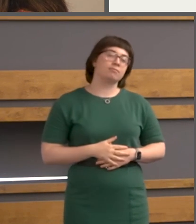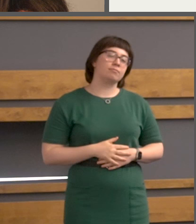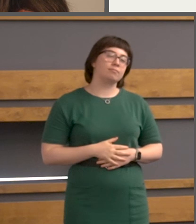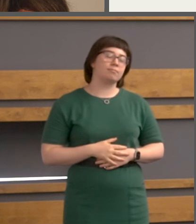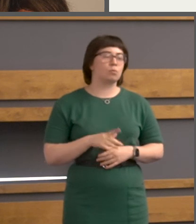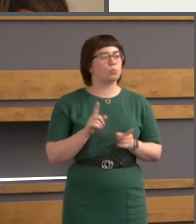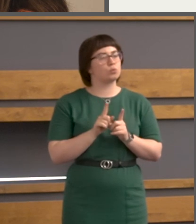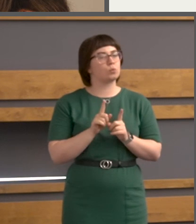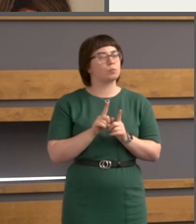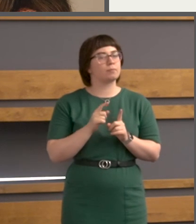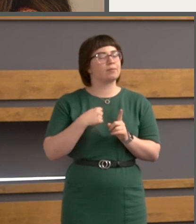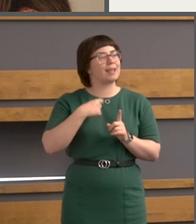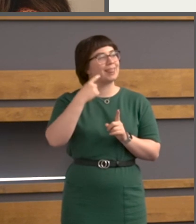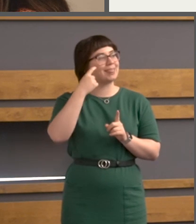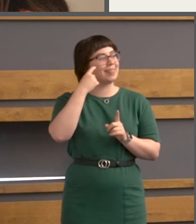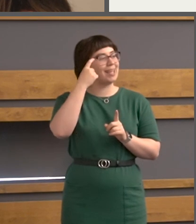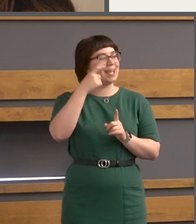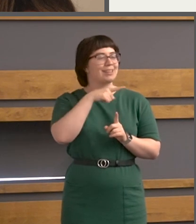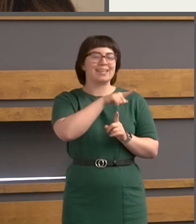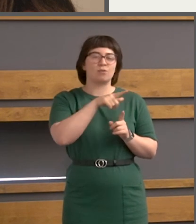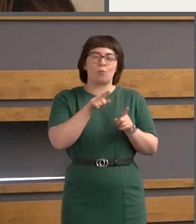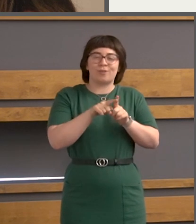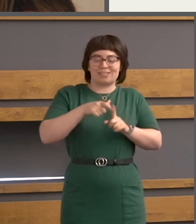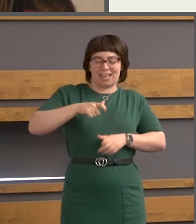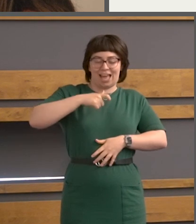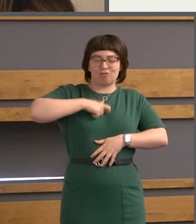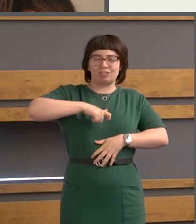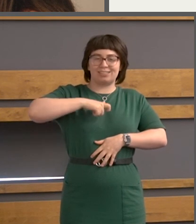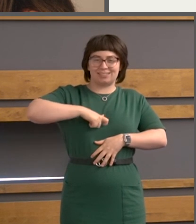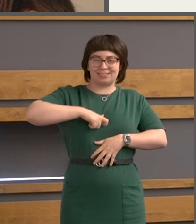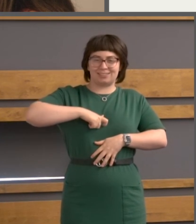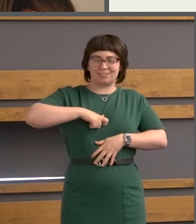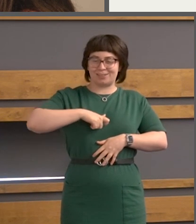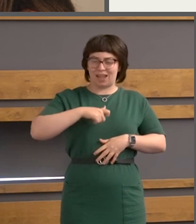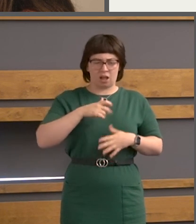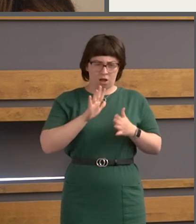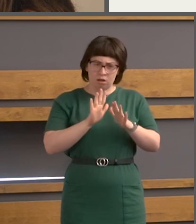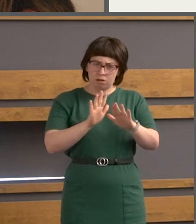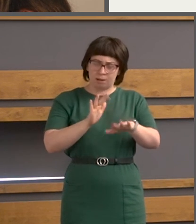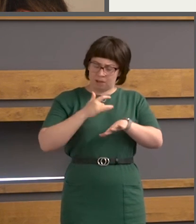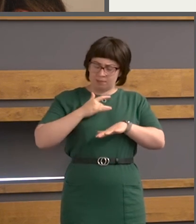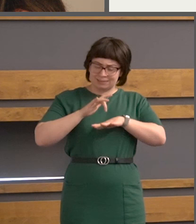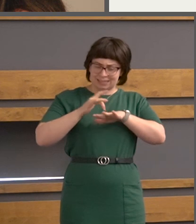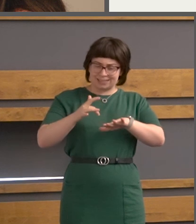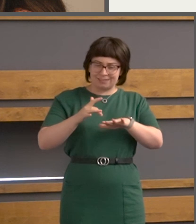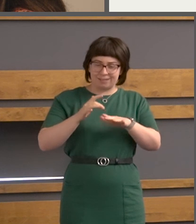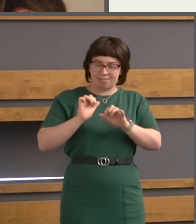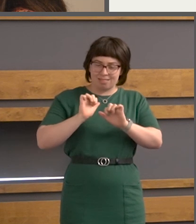And I think these are just kind of characters as well, but they're also, yeah, I'm really sensitive to their lived experience.